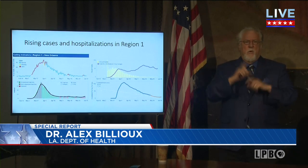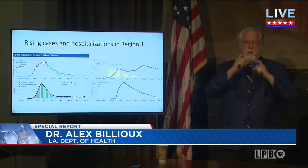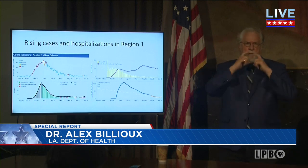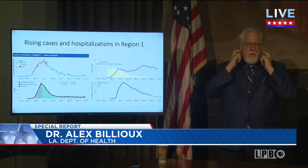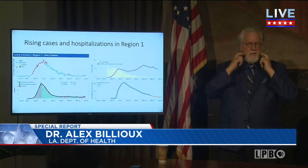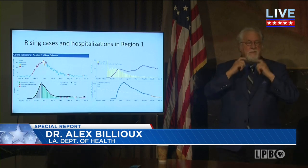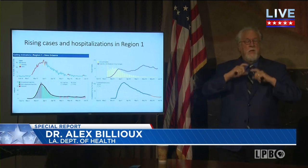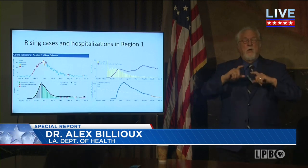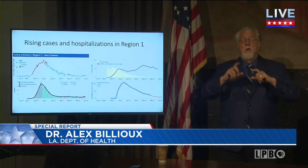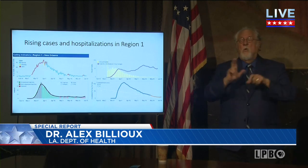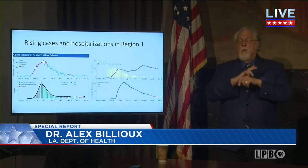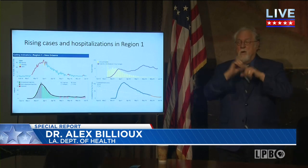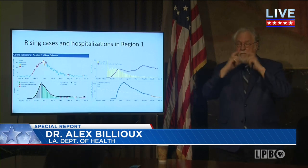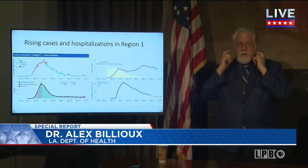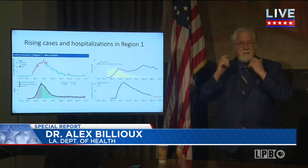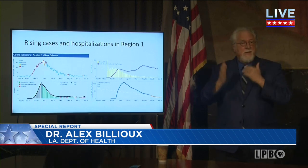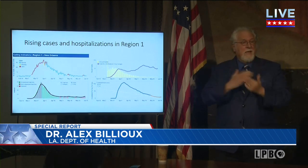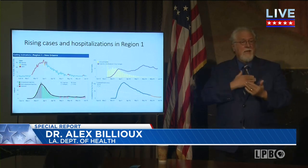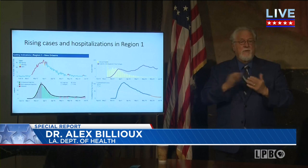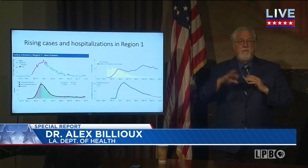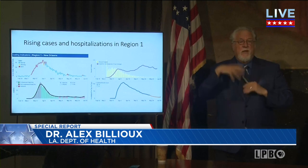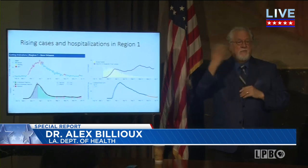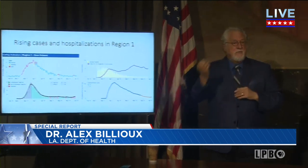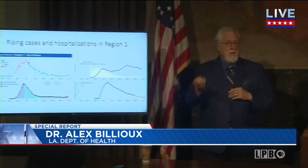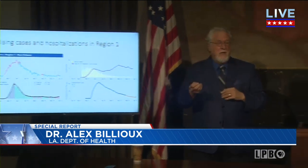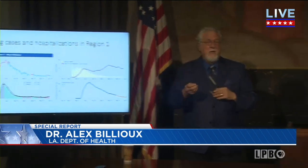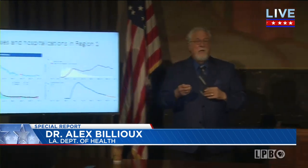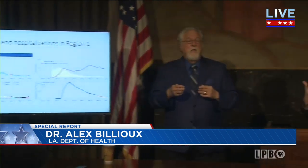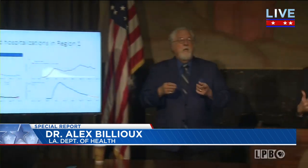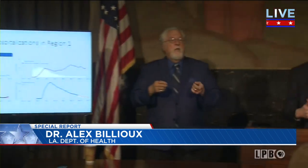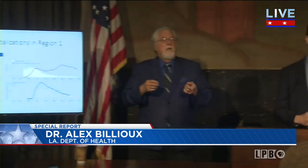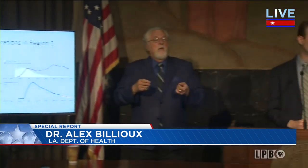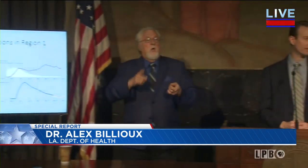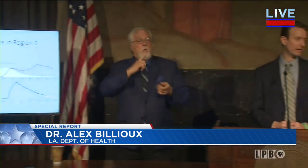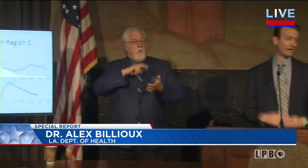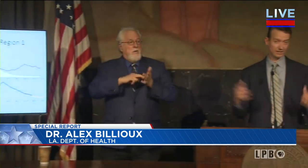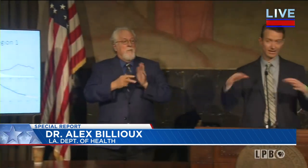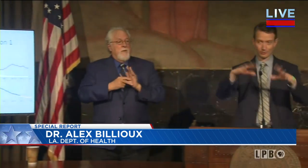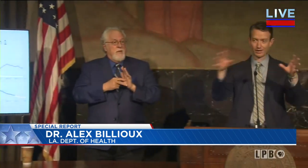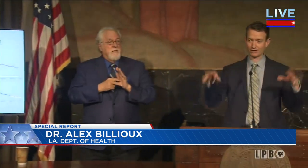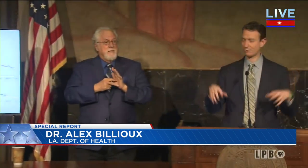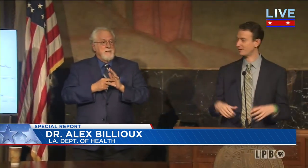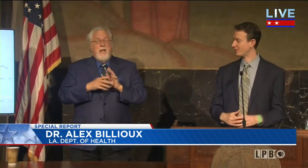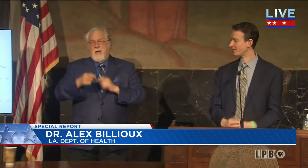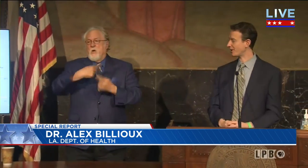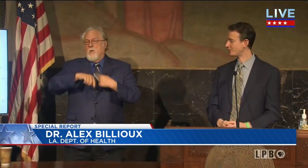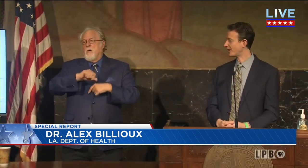SENSE AND THINKING ABOUT HOW WE PROTECT EACH OTHER. THAT MEANS STAYING AWAY FROM